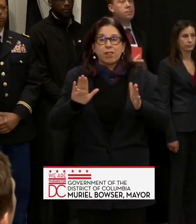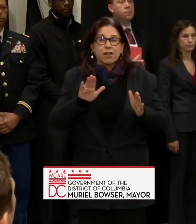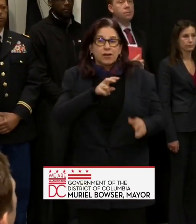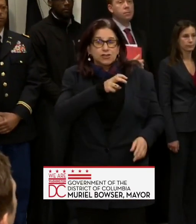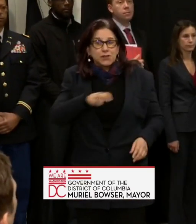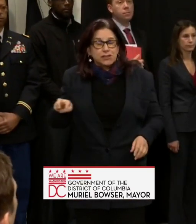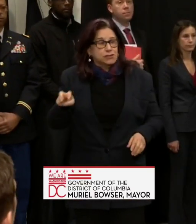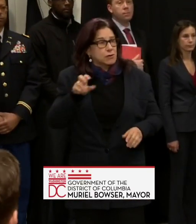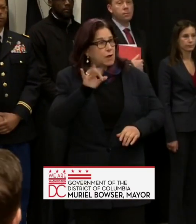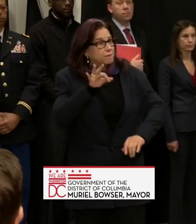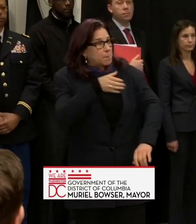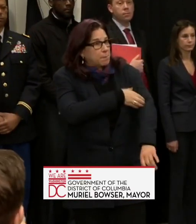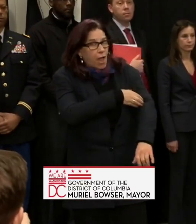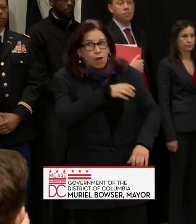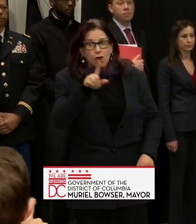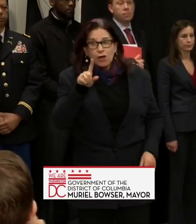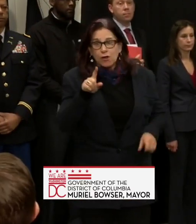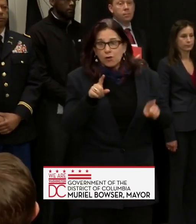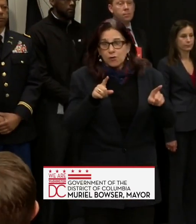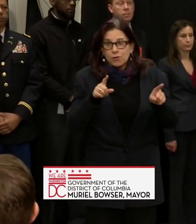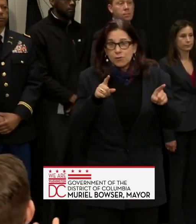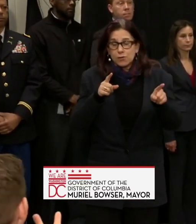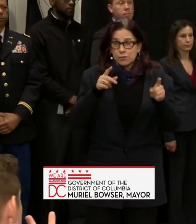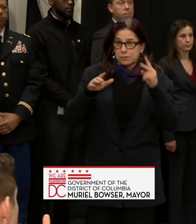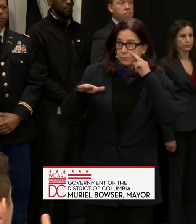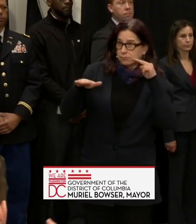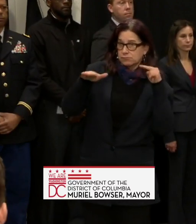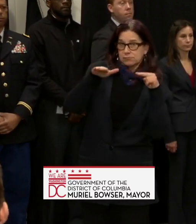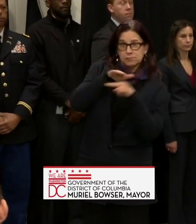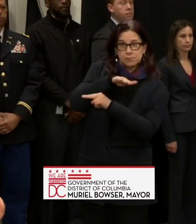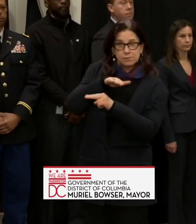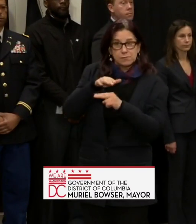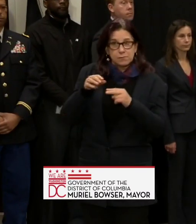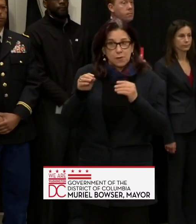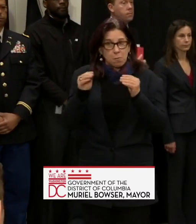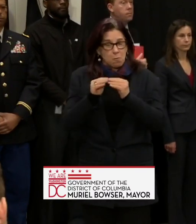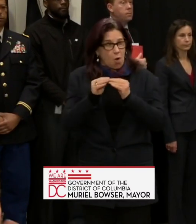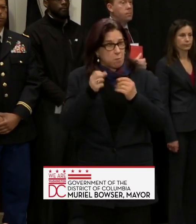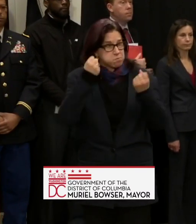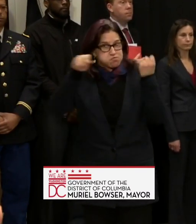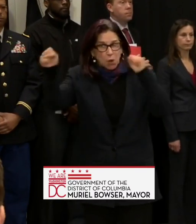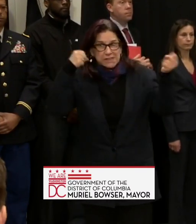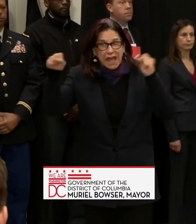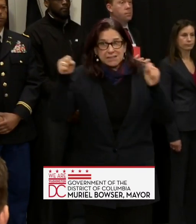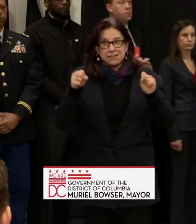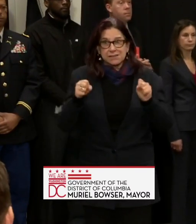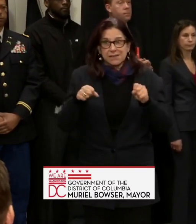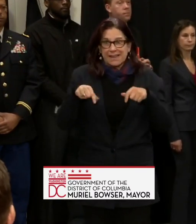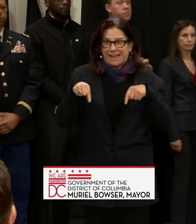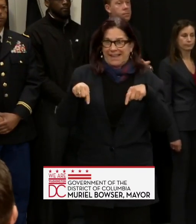PEACEFUL THAT DAY, IS THERE ANY INDICATION THAT THERE WILL BE MORE PROTESTS THIS INAUGURATION THAN IN THE PAST?